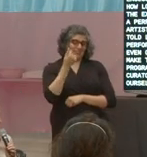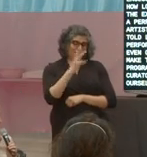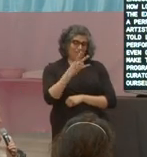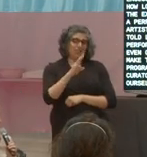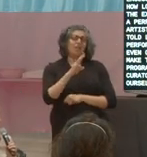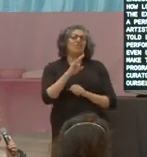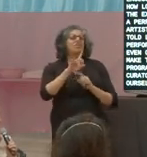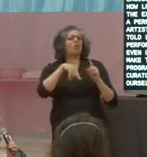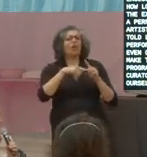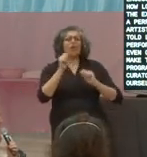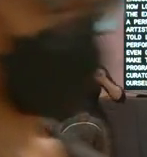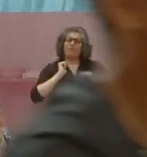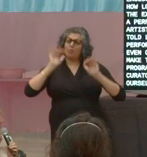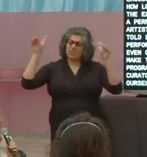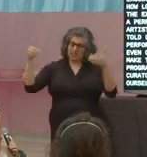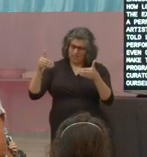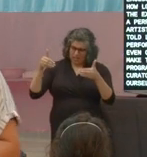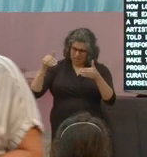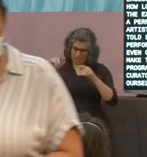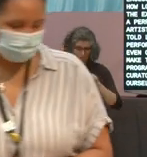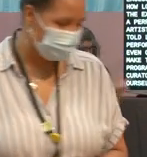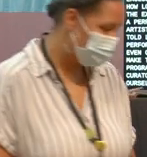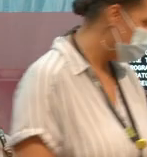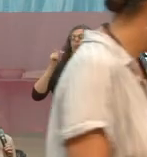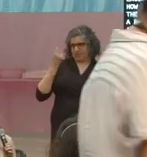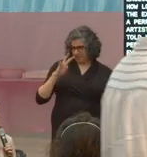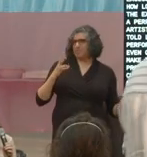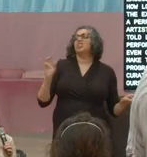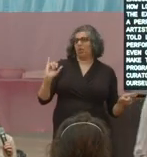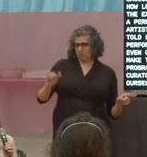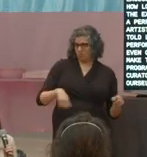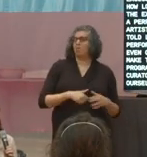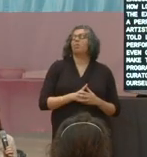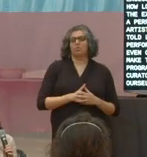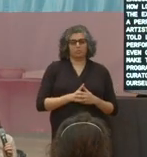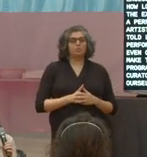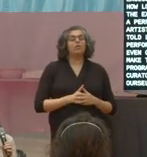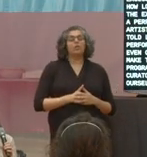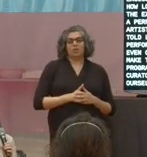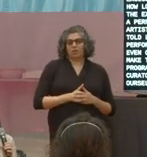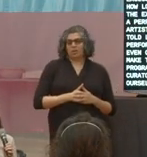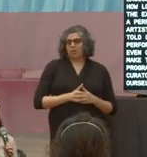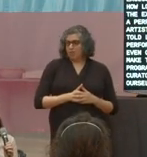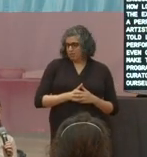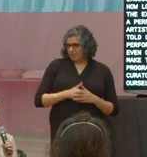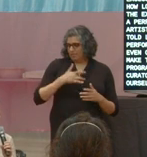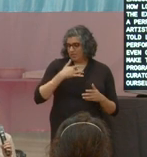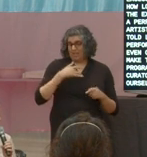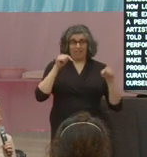performers get invited that was '17. So I think this is unusual,